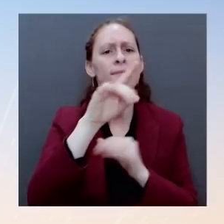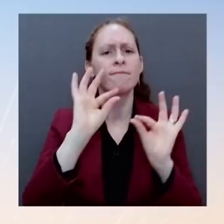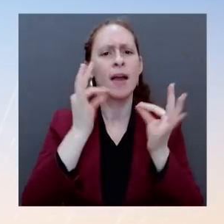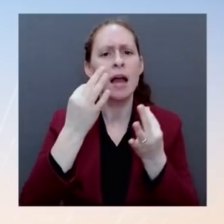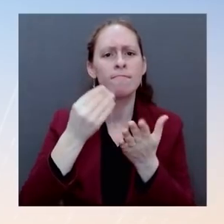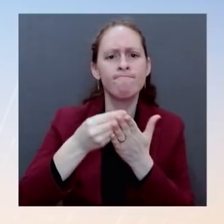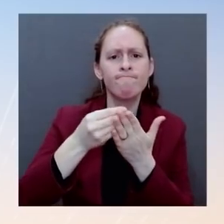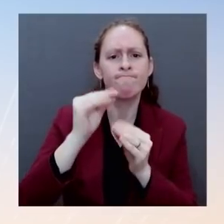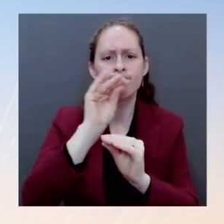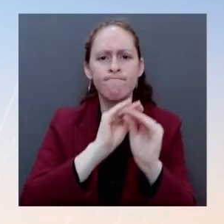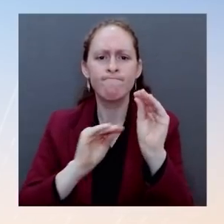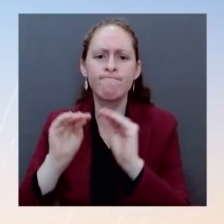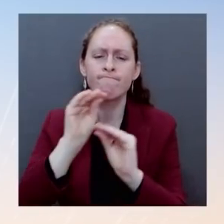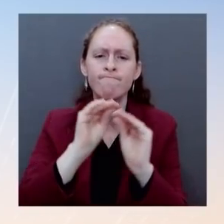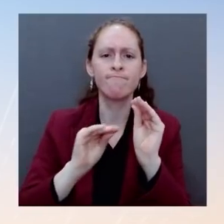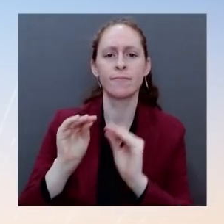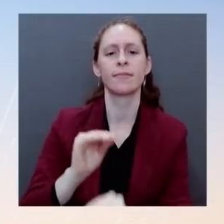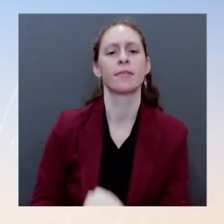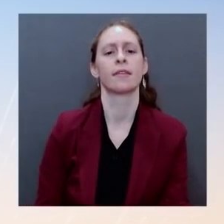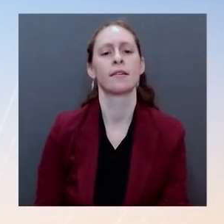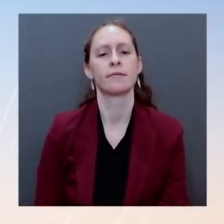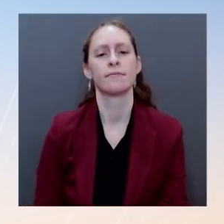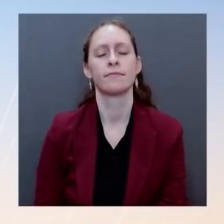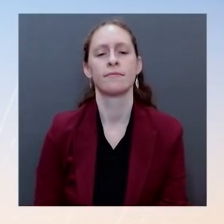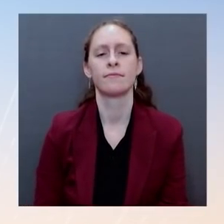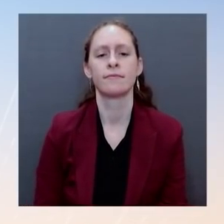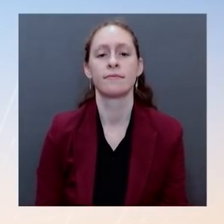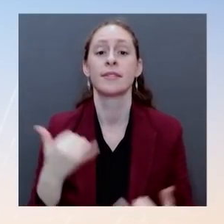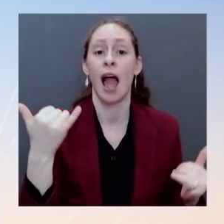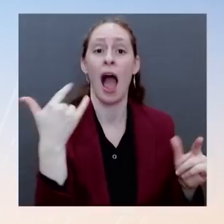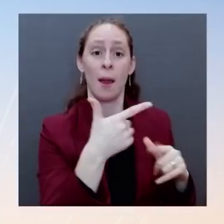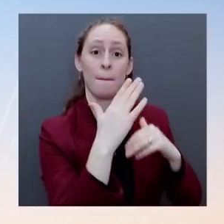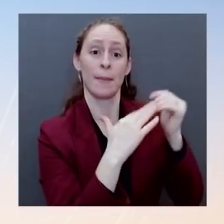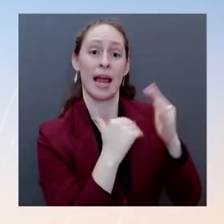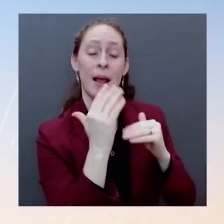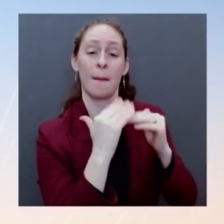So, I'm happy to talk about the policy details behind that plan in general.